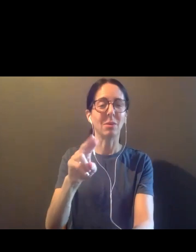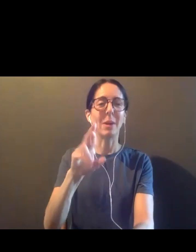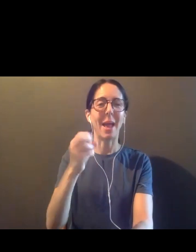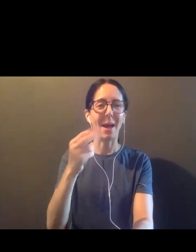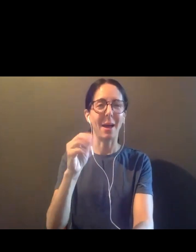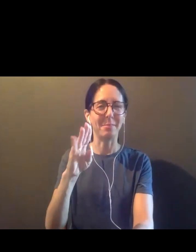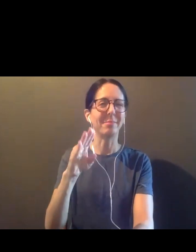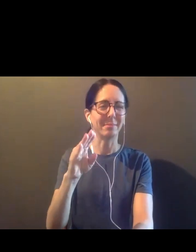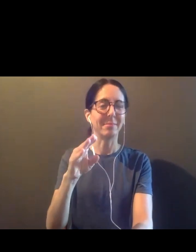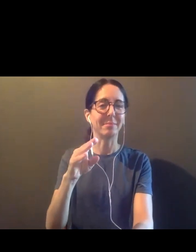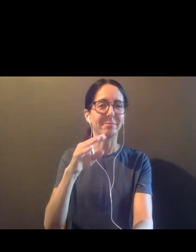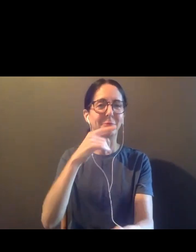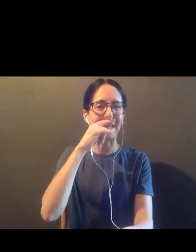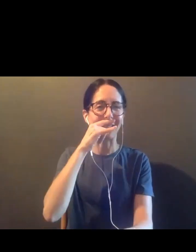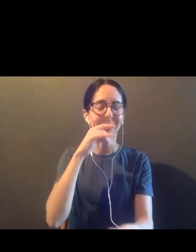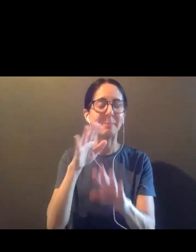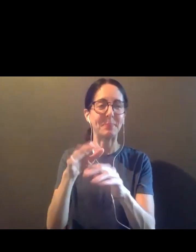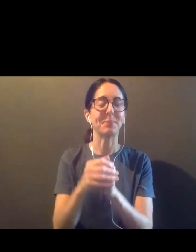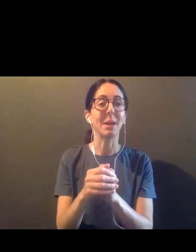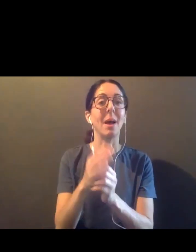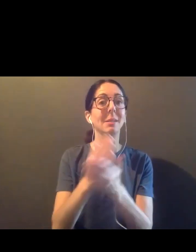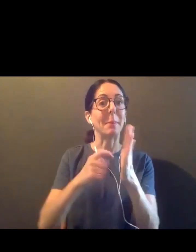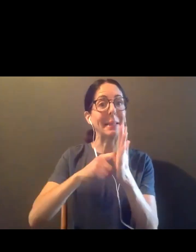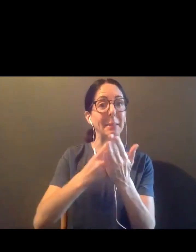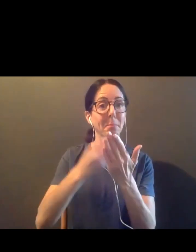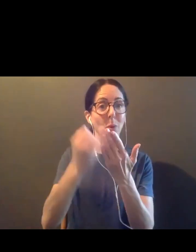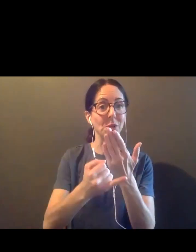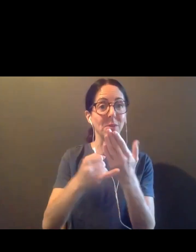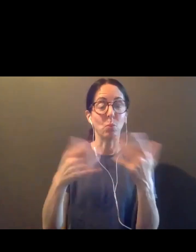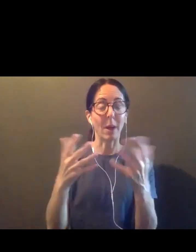Some of my key projects I got the opportunity to work on included creating a chronic pain